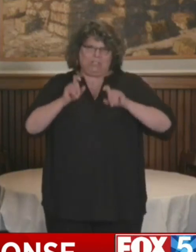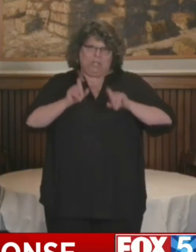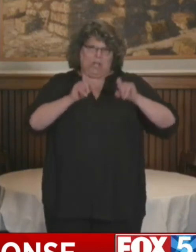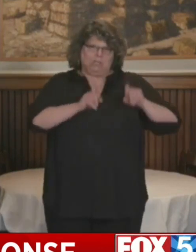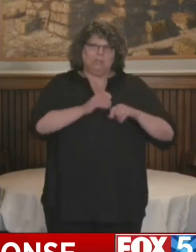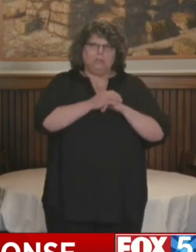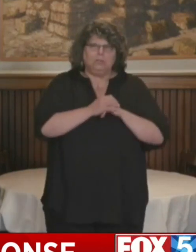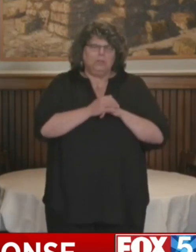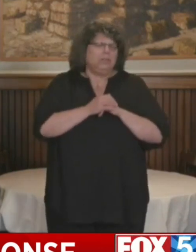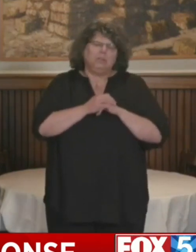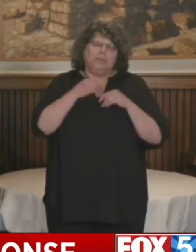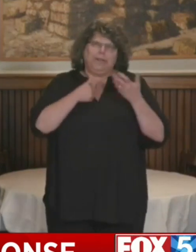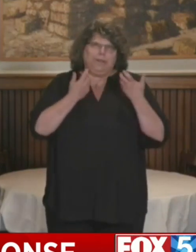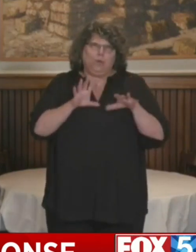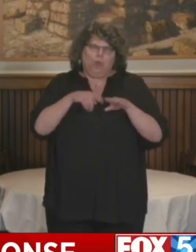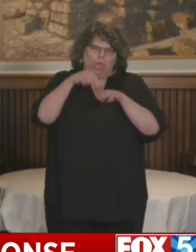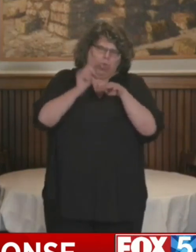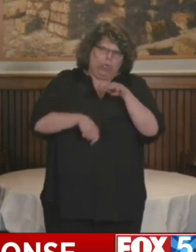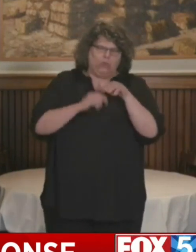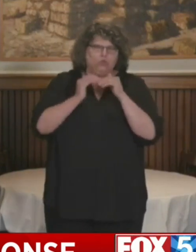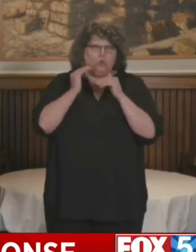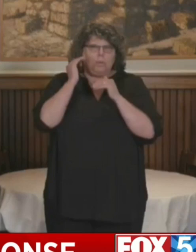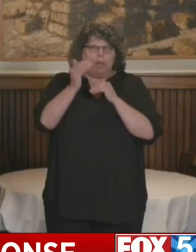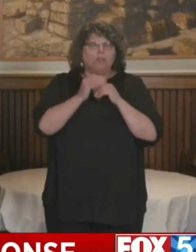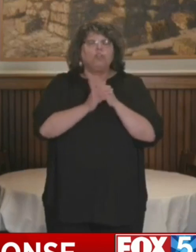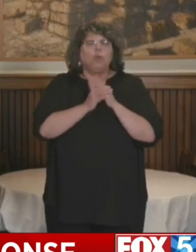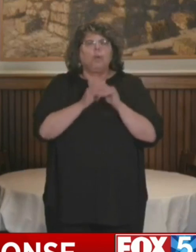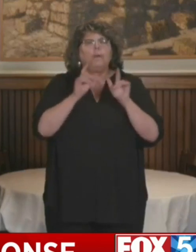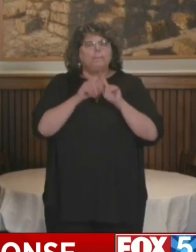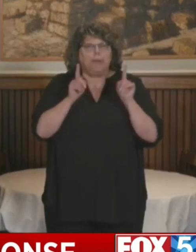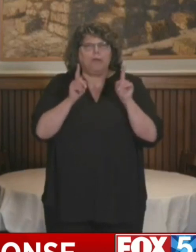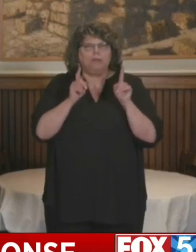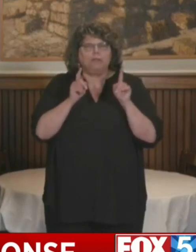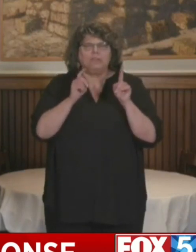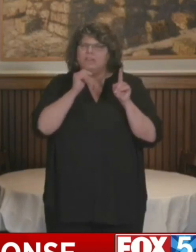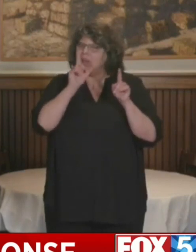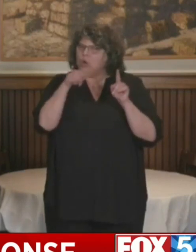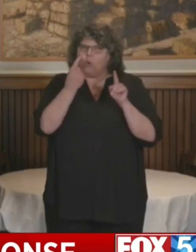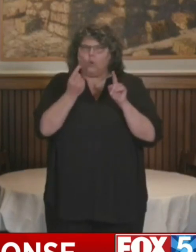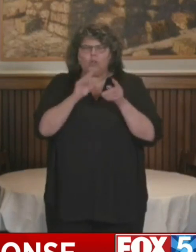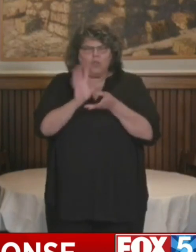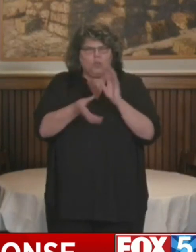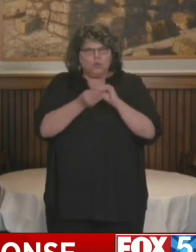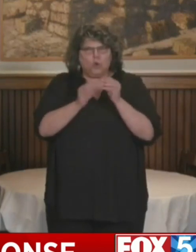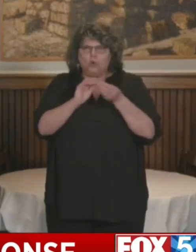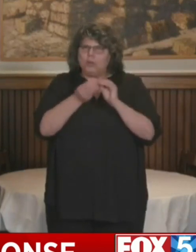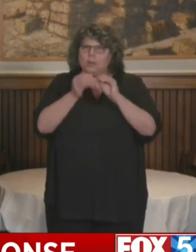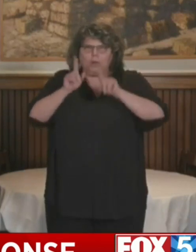WANT TO SEE THAT RATE BELOW 8%. AND WE WANT TO MAKE SURE PEOPLE ARE TESTING BECAUSE THERE WAS SOME WELL WE'LL GET